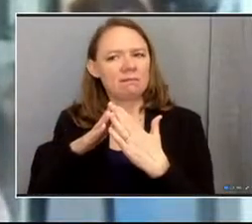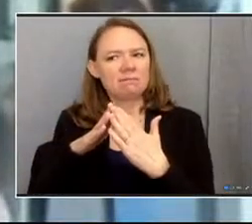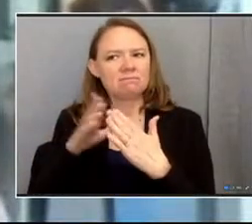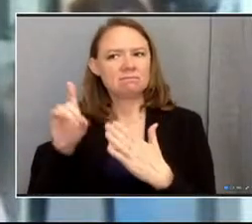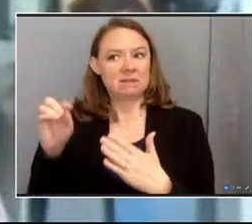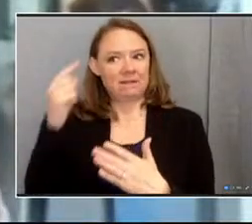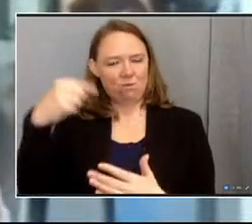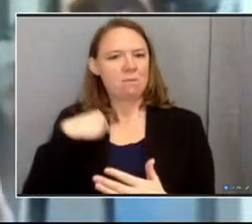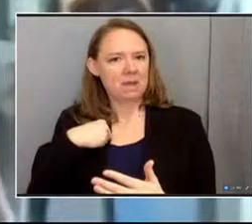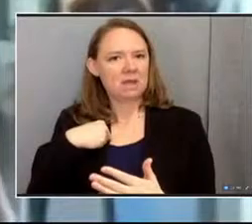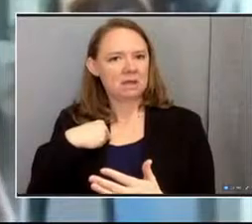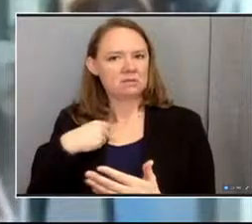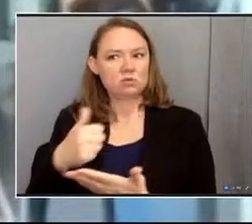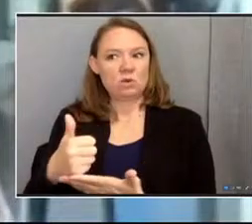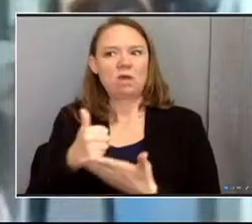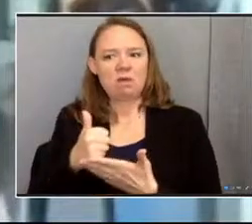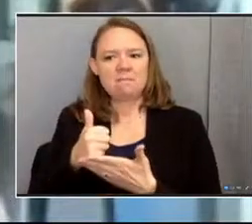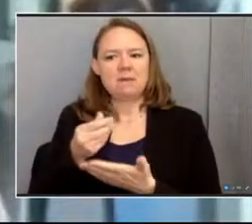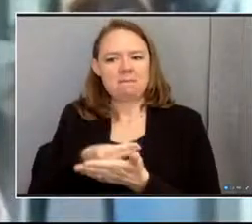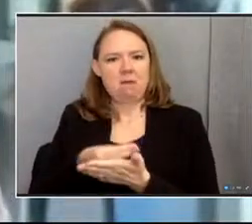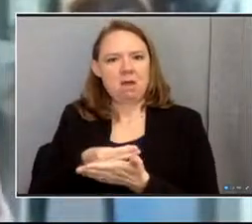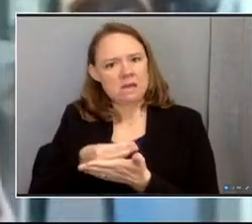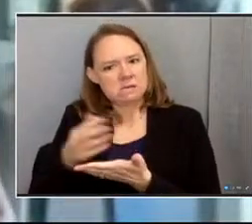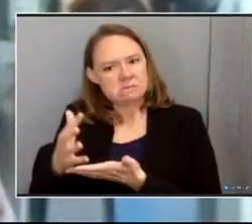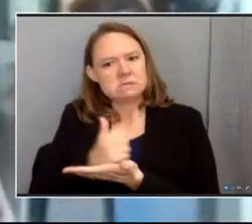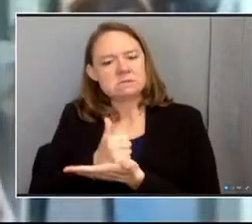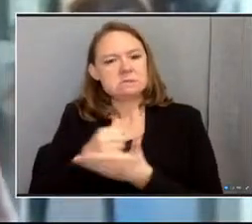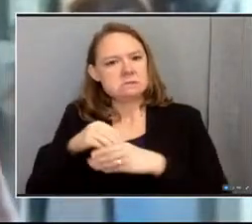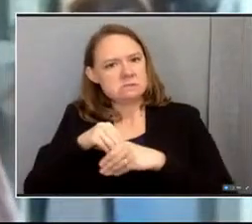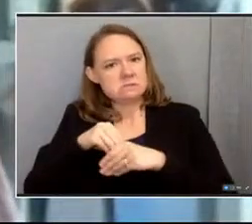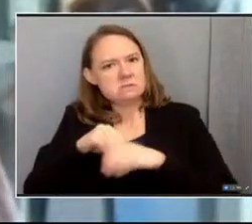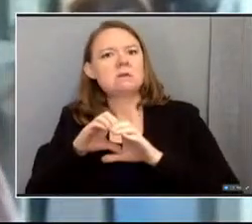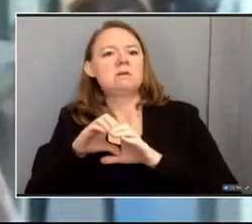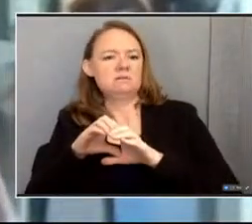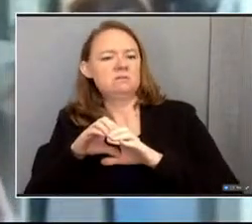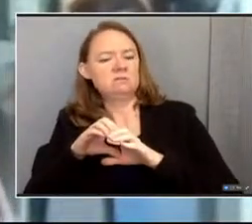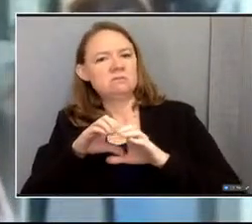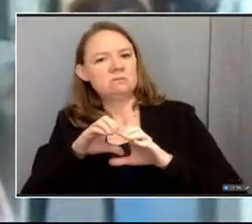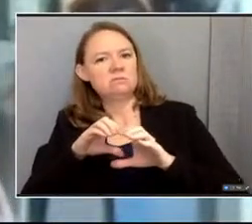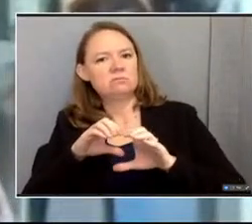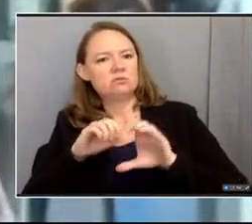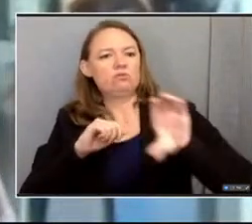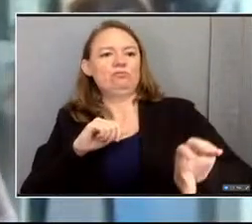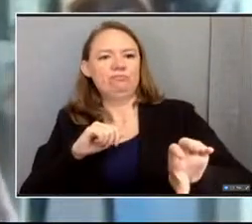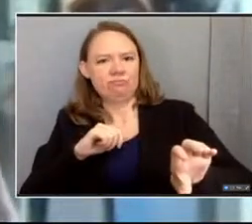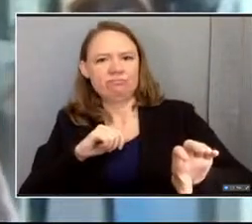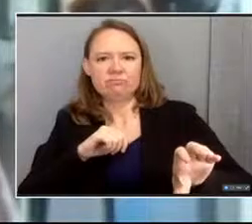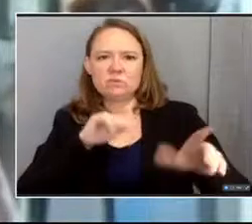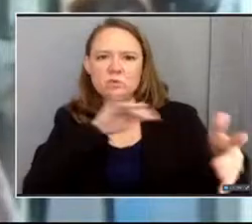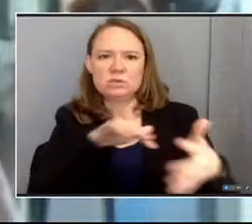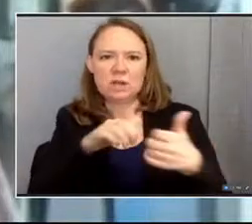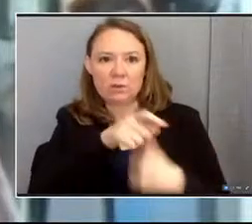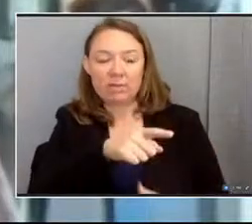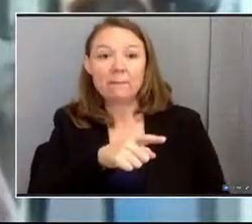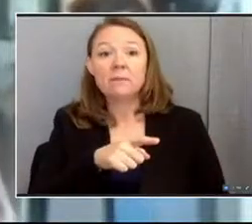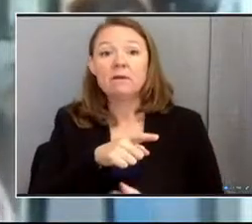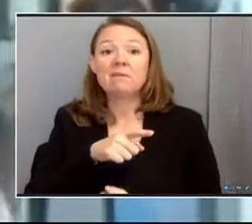It was such a new and exciting experience to be able to be in Mr. Bogeti's studio and to